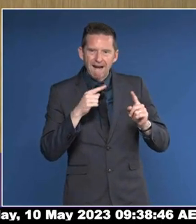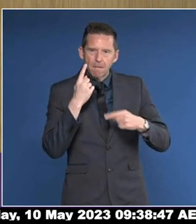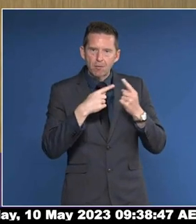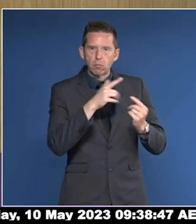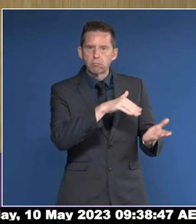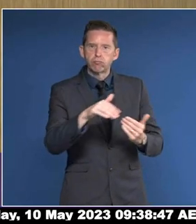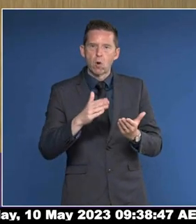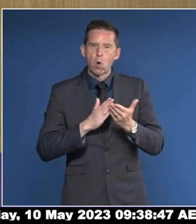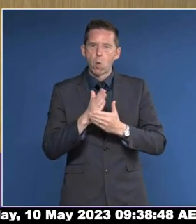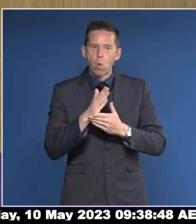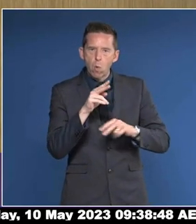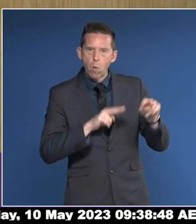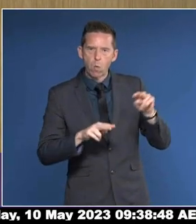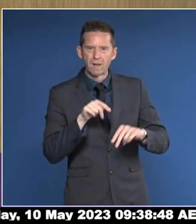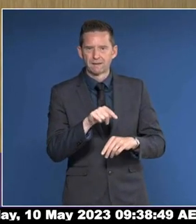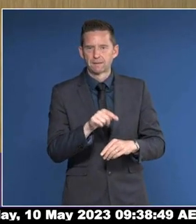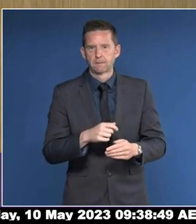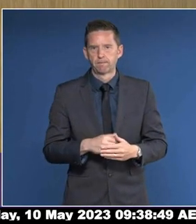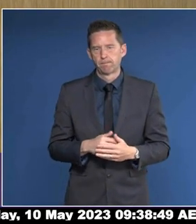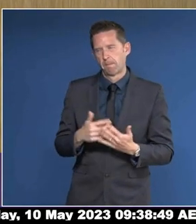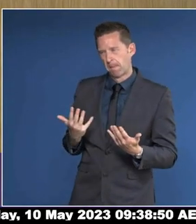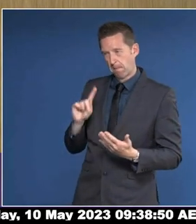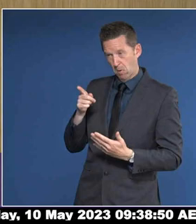But it's difficult, would you agree, looking at the totality of the